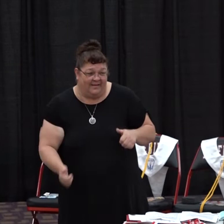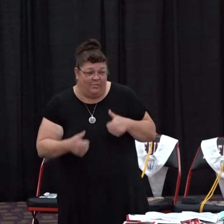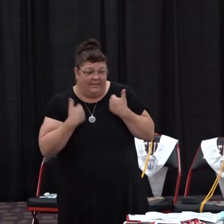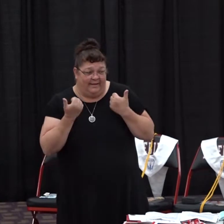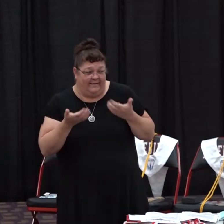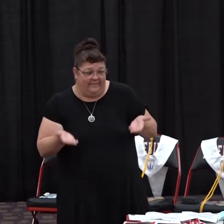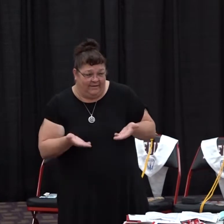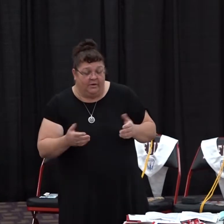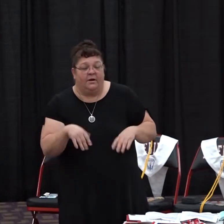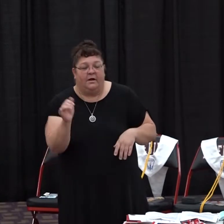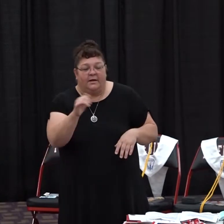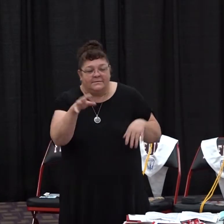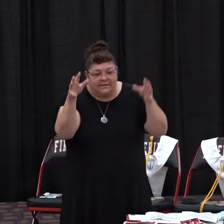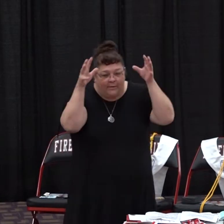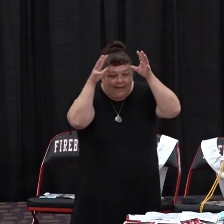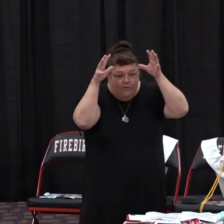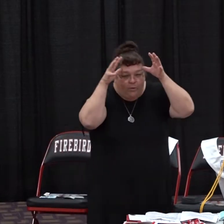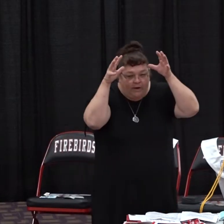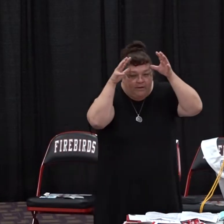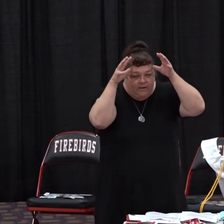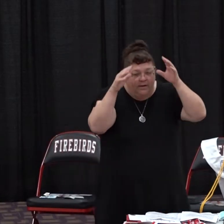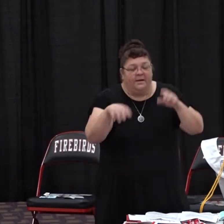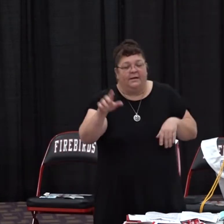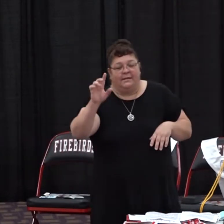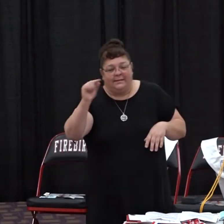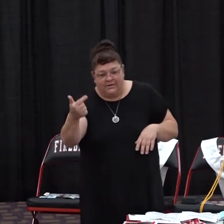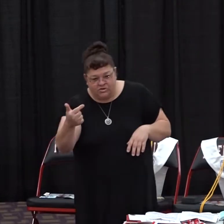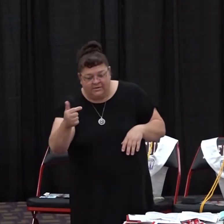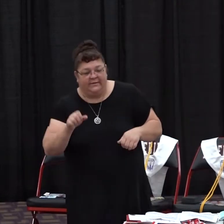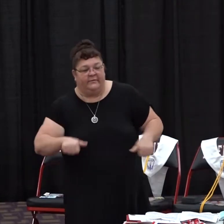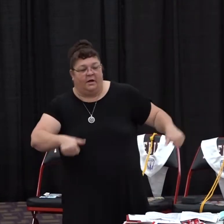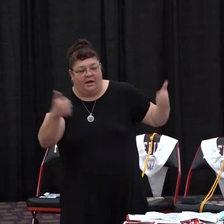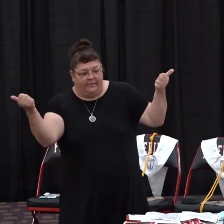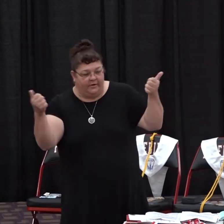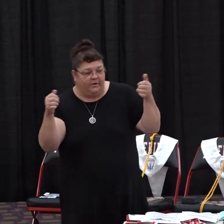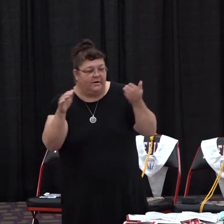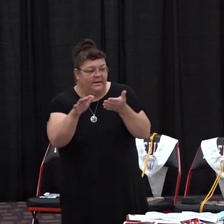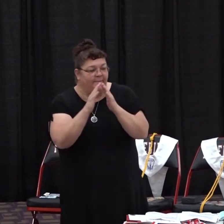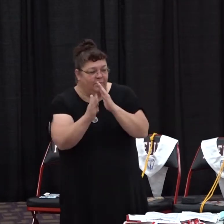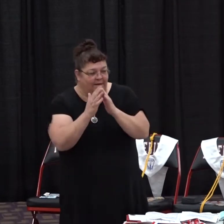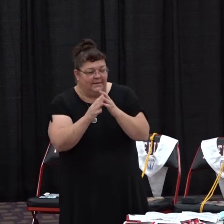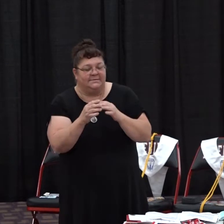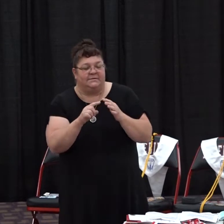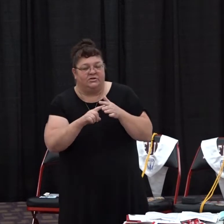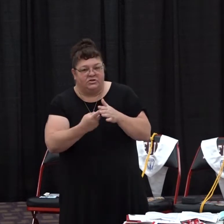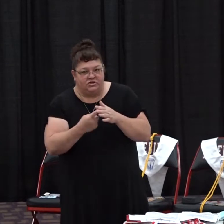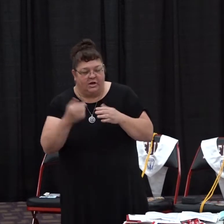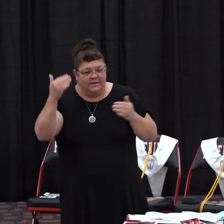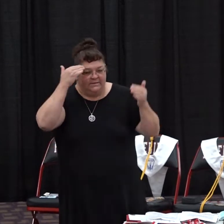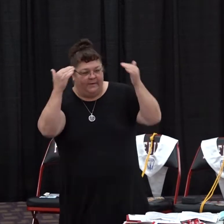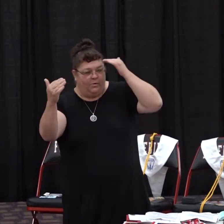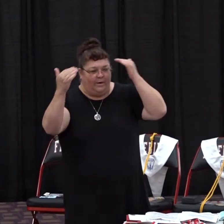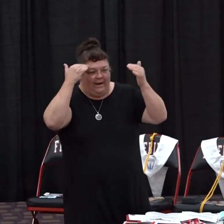educating these officers. So it's great that we have it here, Elkhorn, Lake Geneva, other communities are really